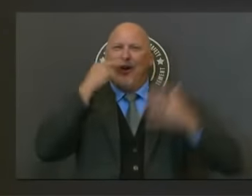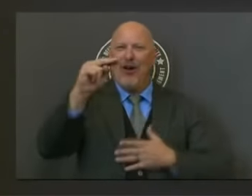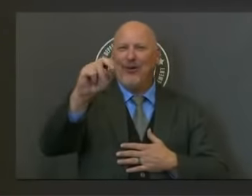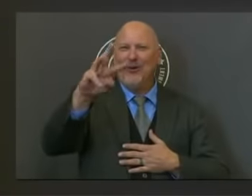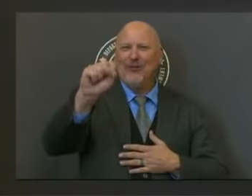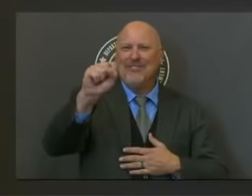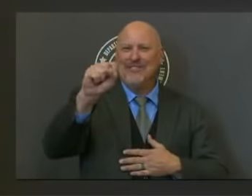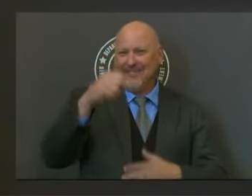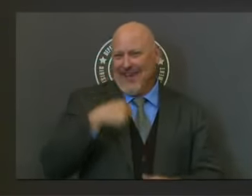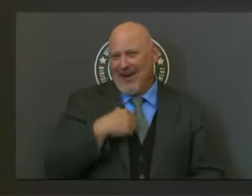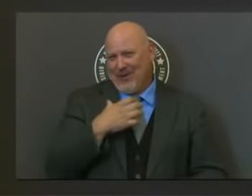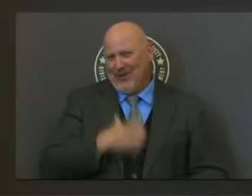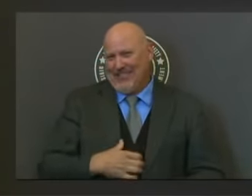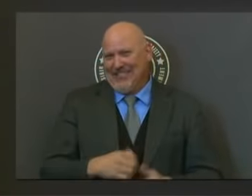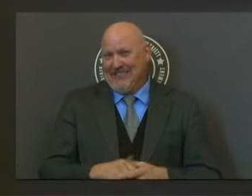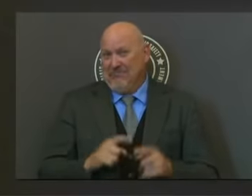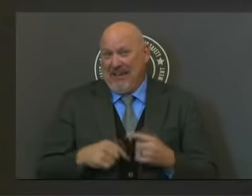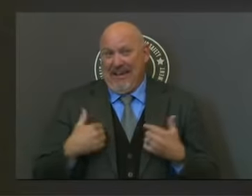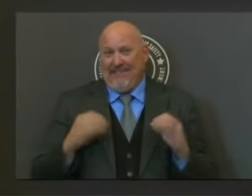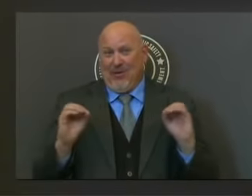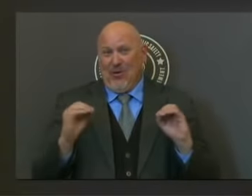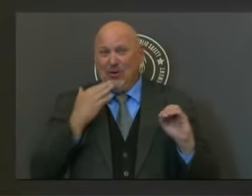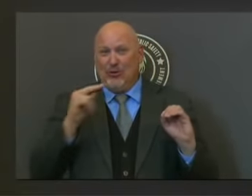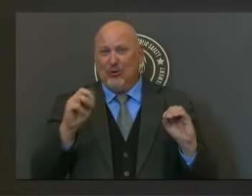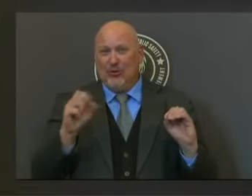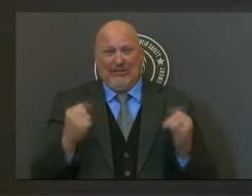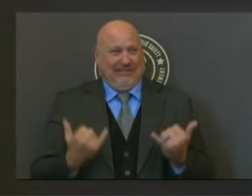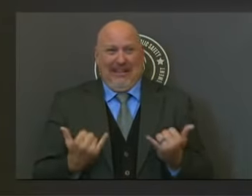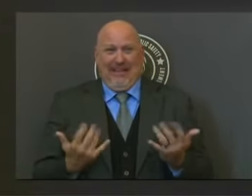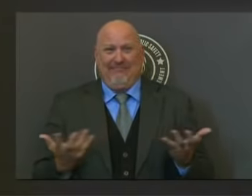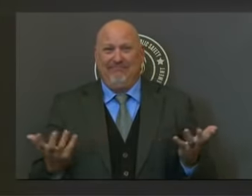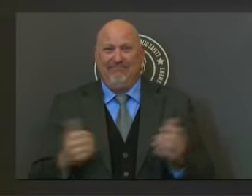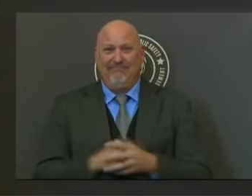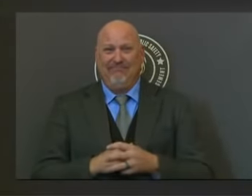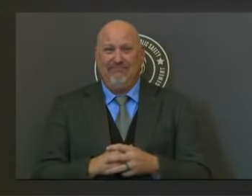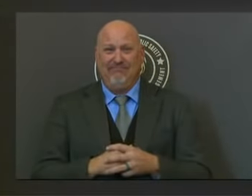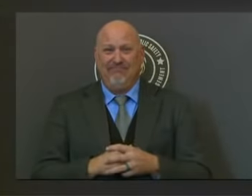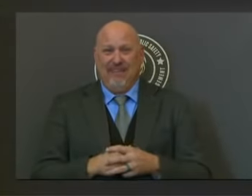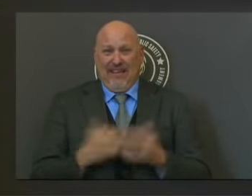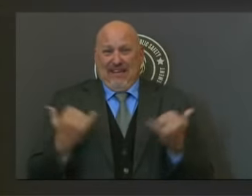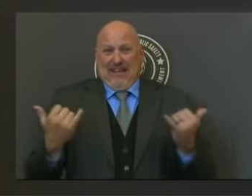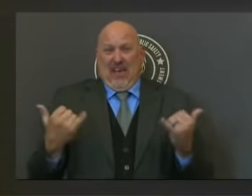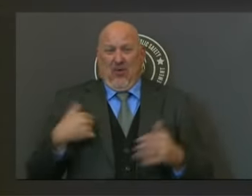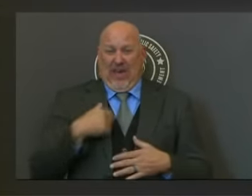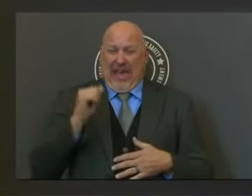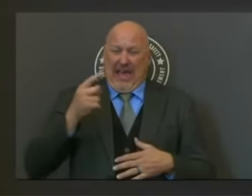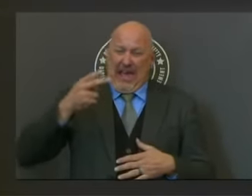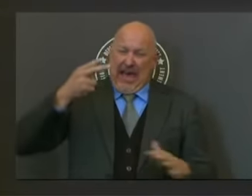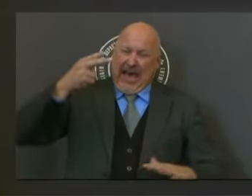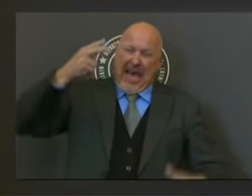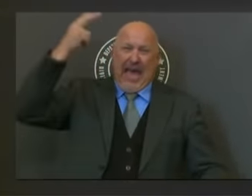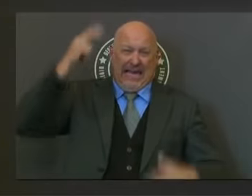unfortunately I'm not our cases